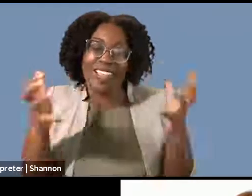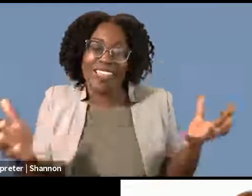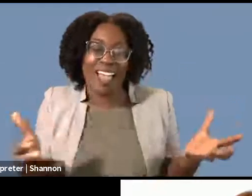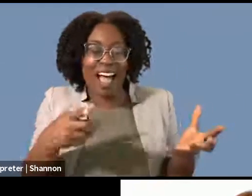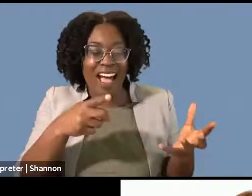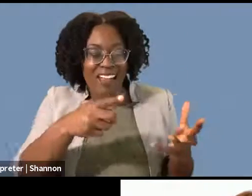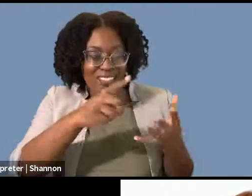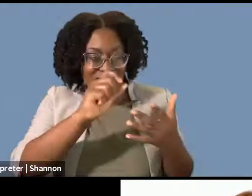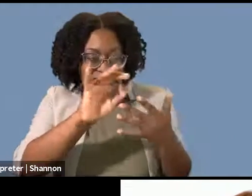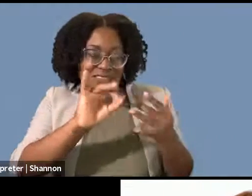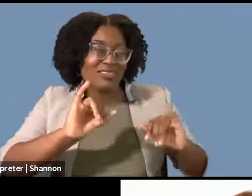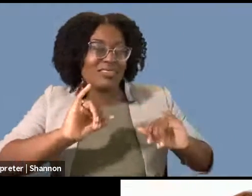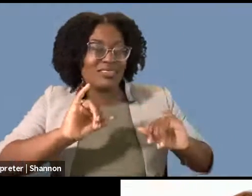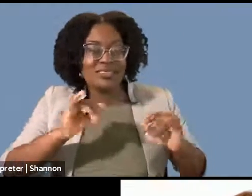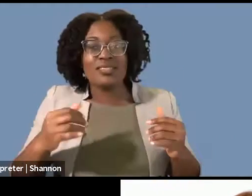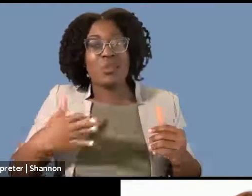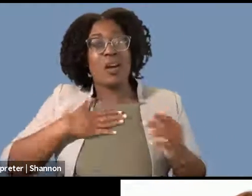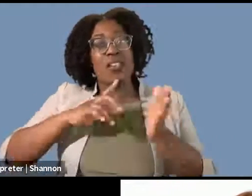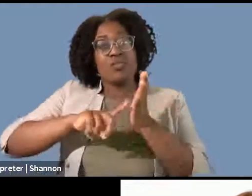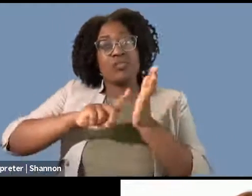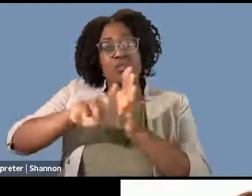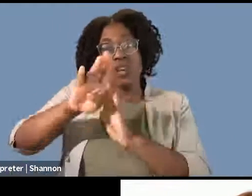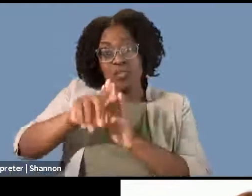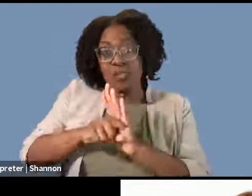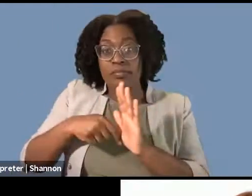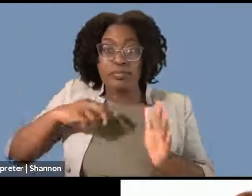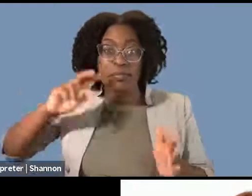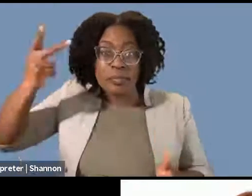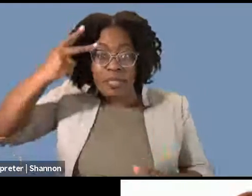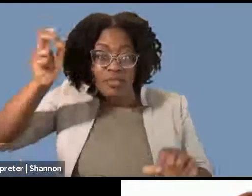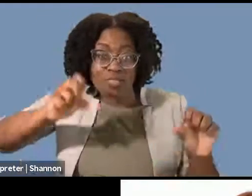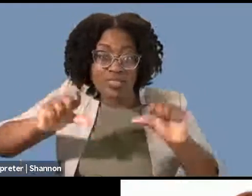in terms of being a political scientist has been following along this path since the mid-'90s.